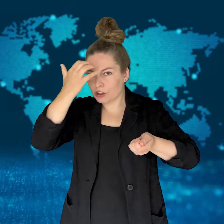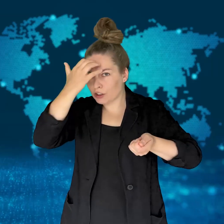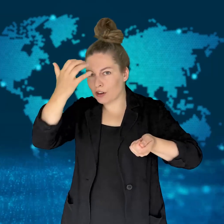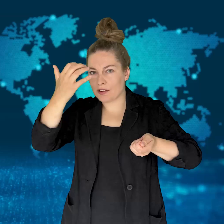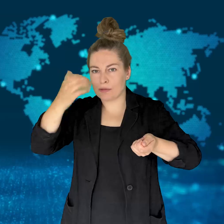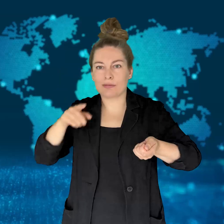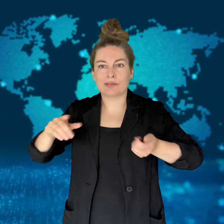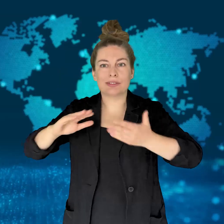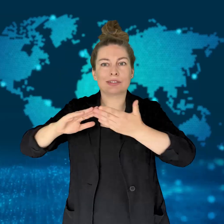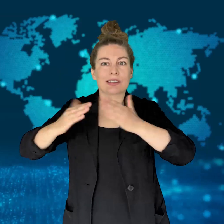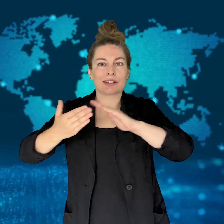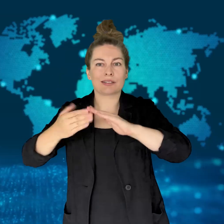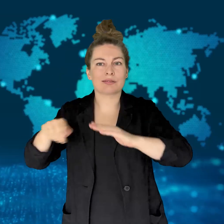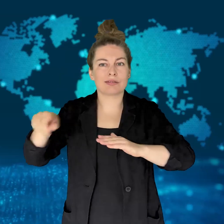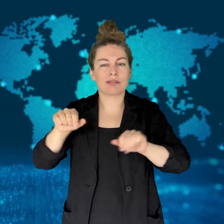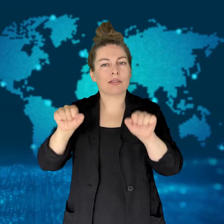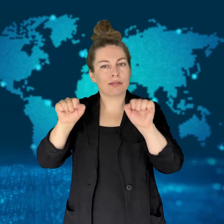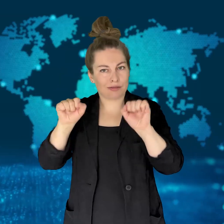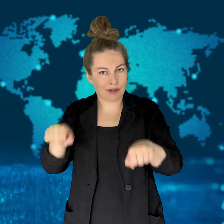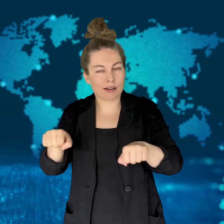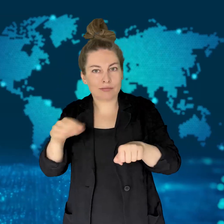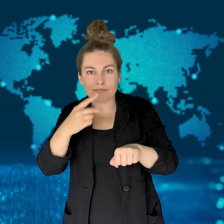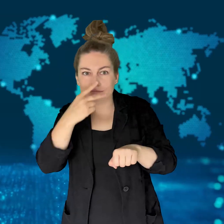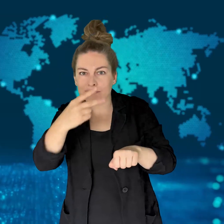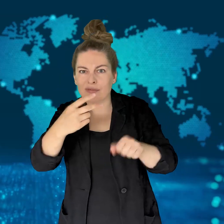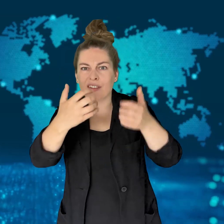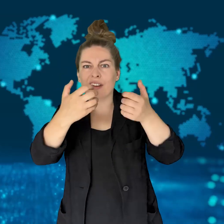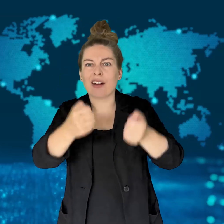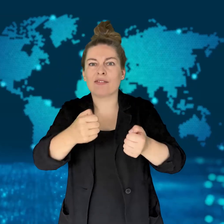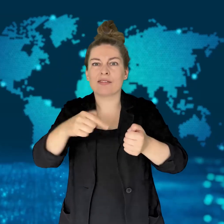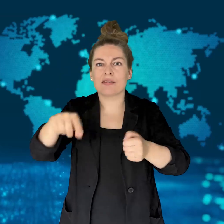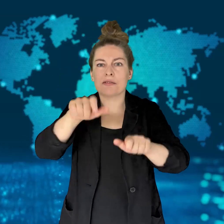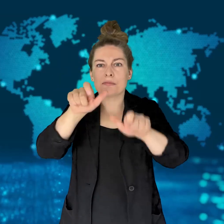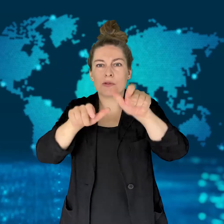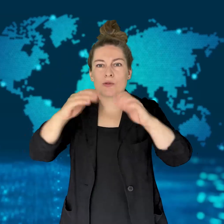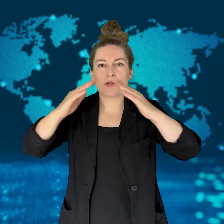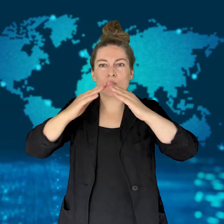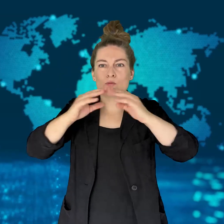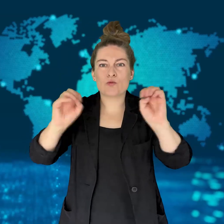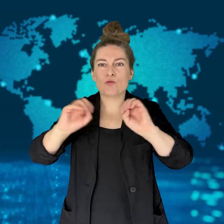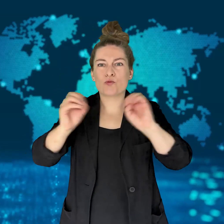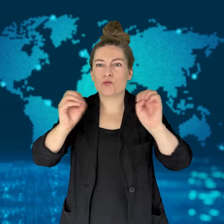ban homeless camps.